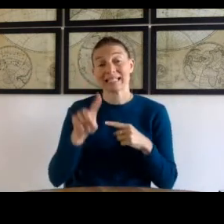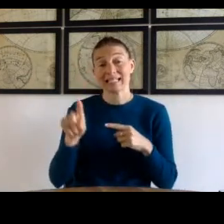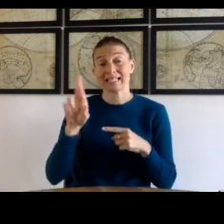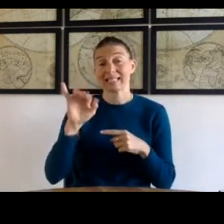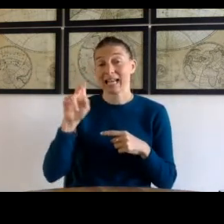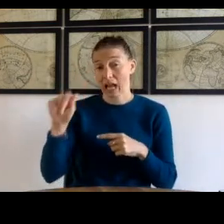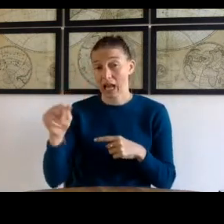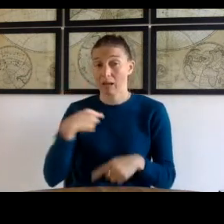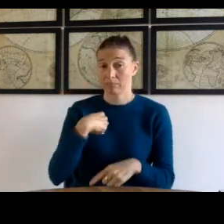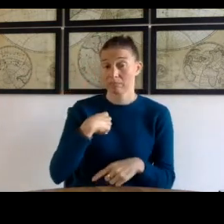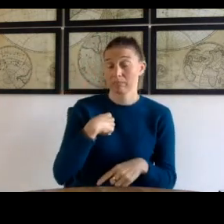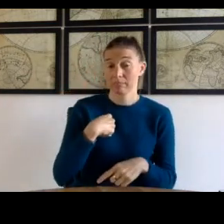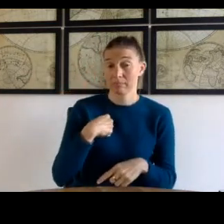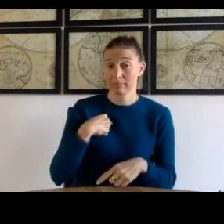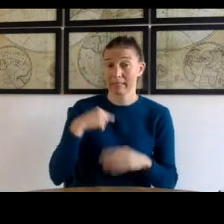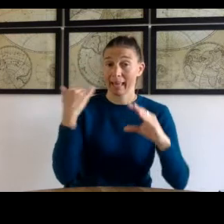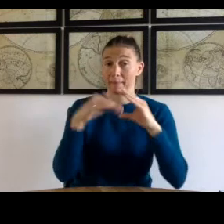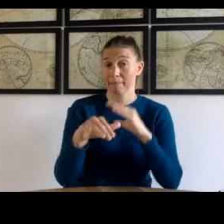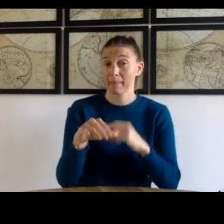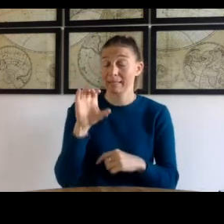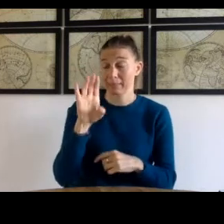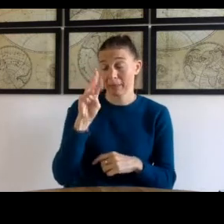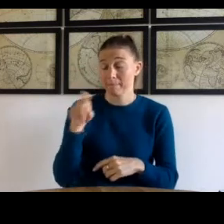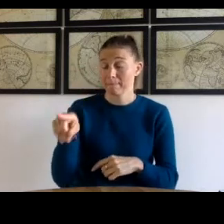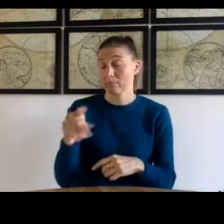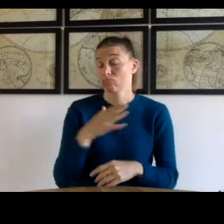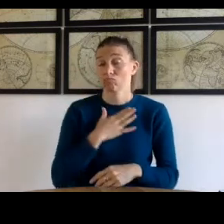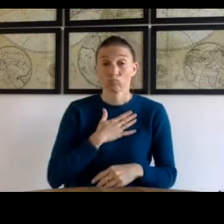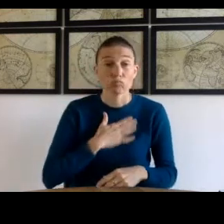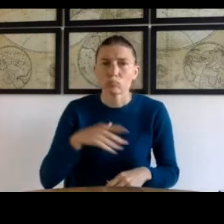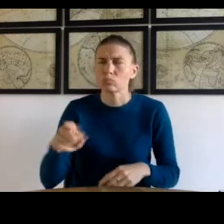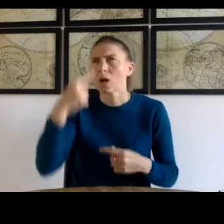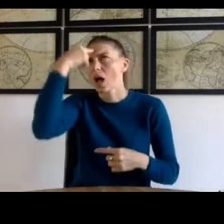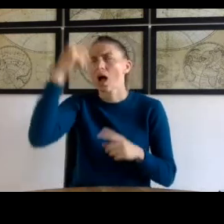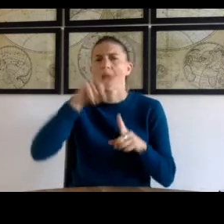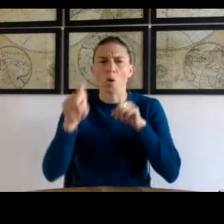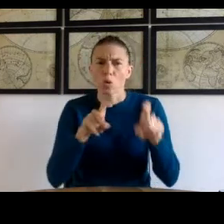feel free to reach out if you have any other questions or simply connect,